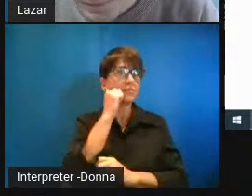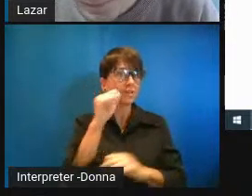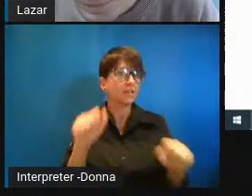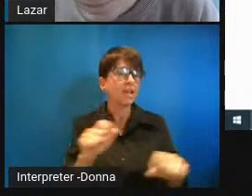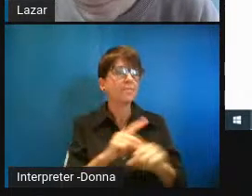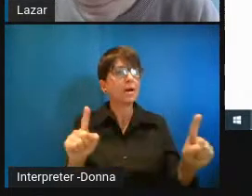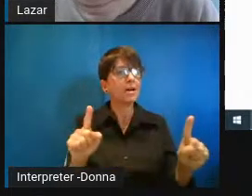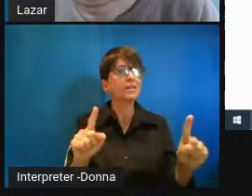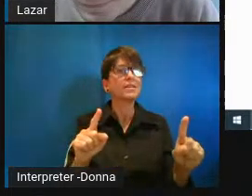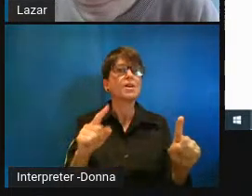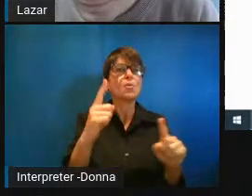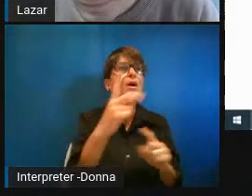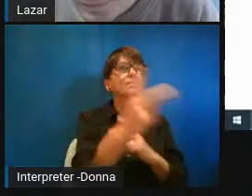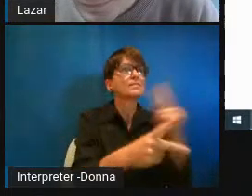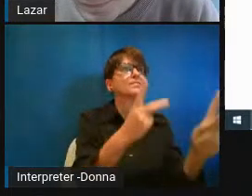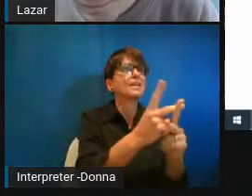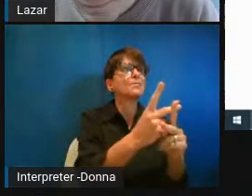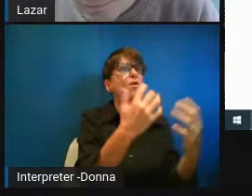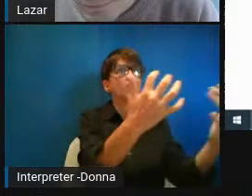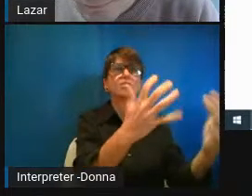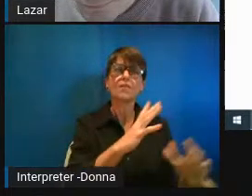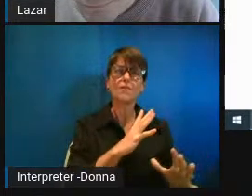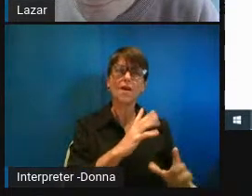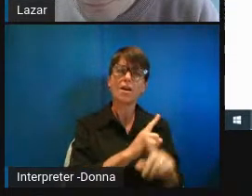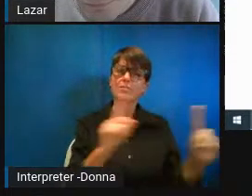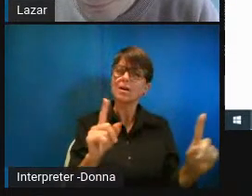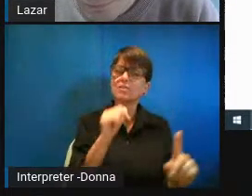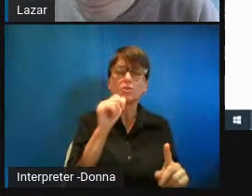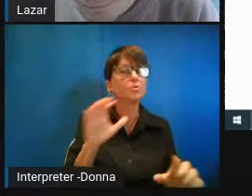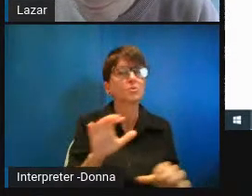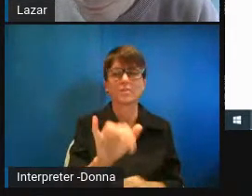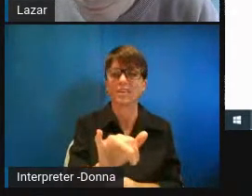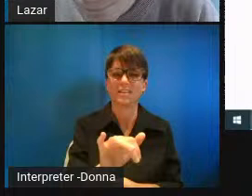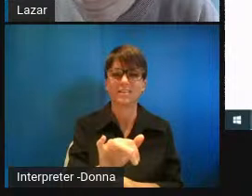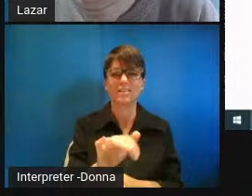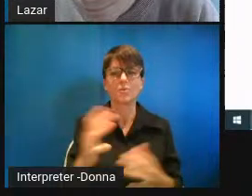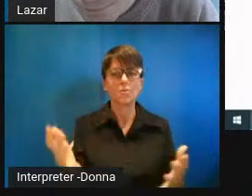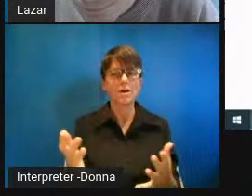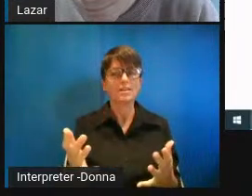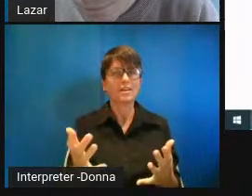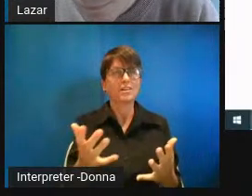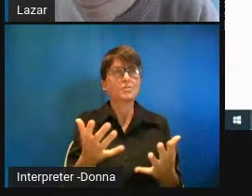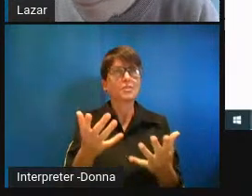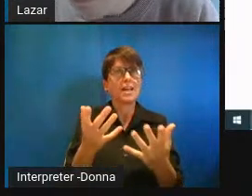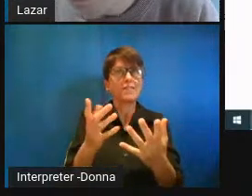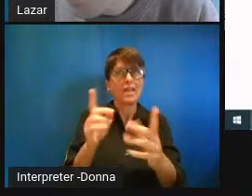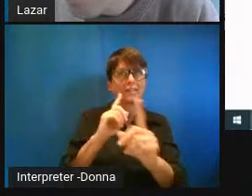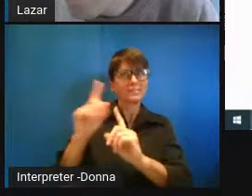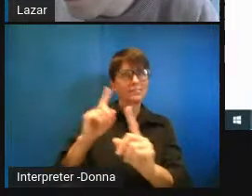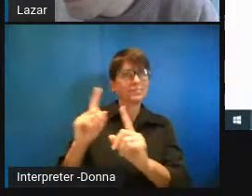to have one clear call to action. You can change it every day if you have more than one type of audience but do not do this.